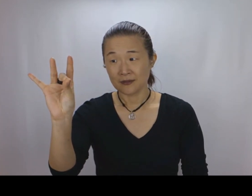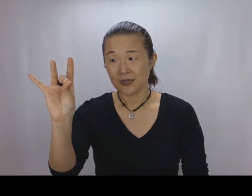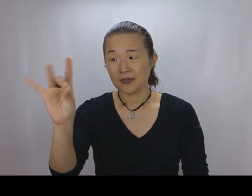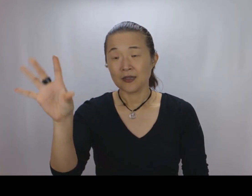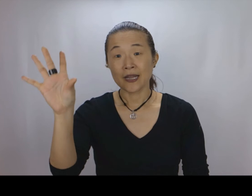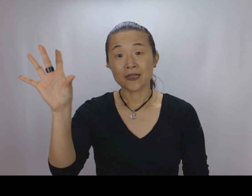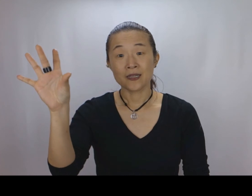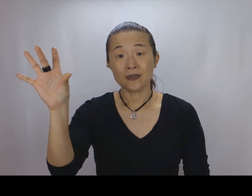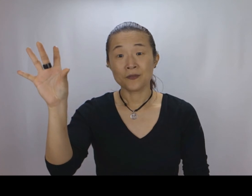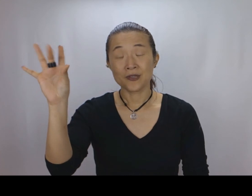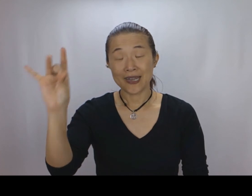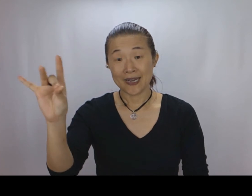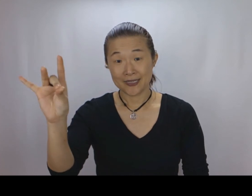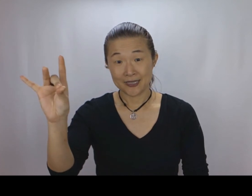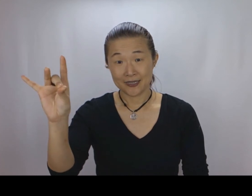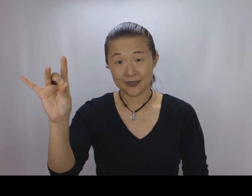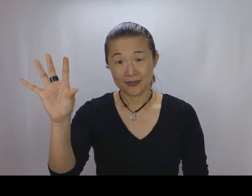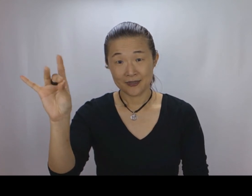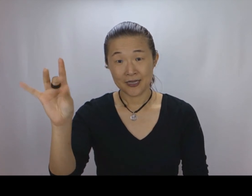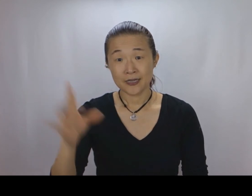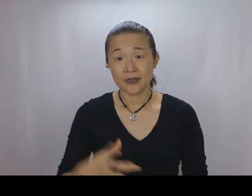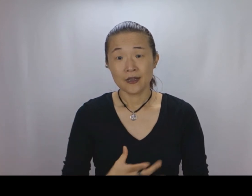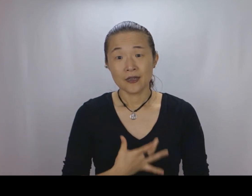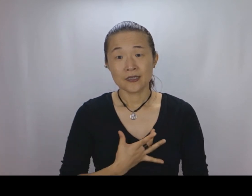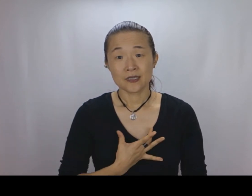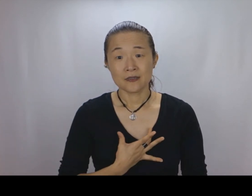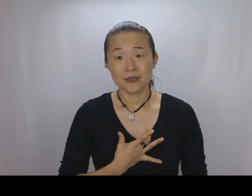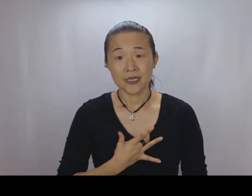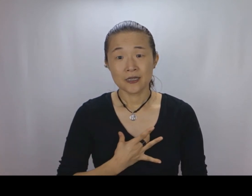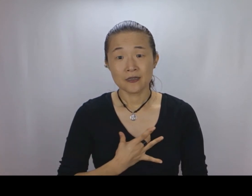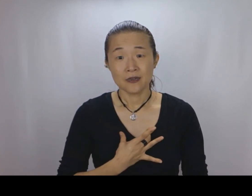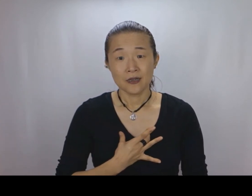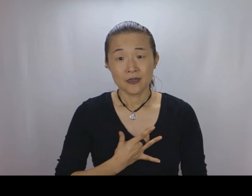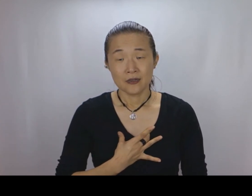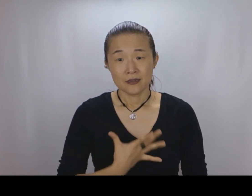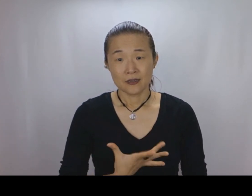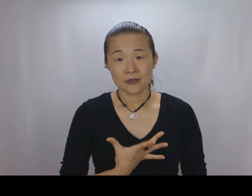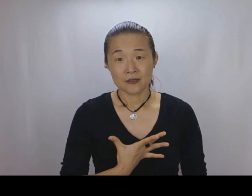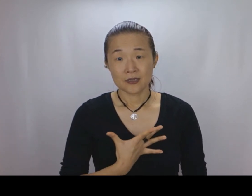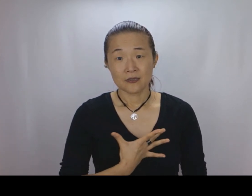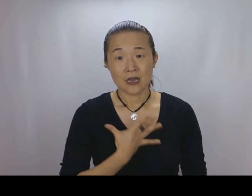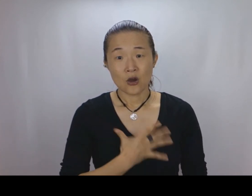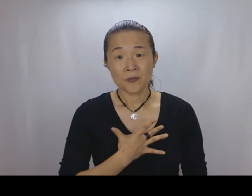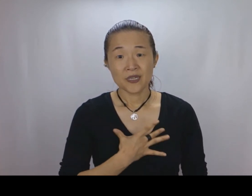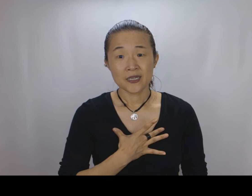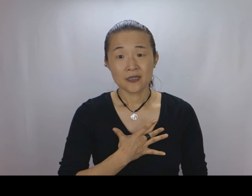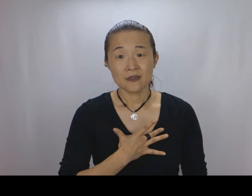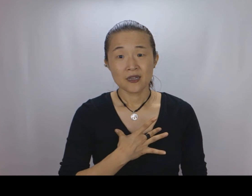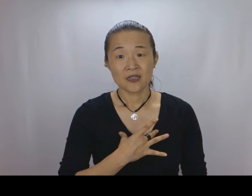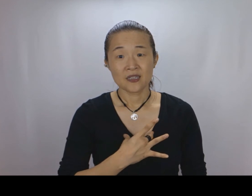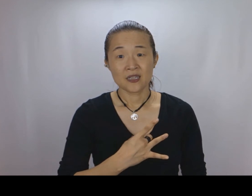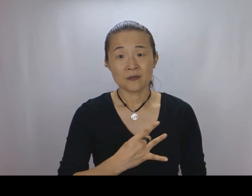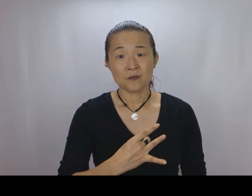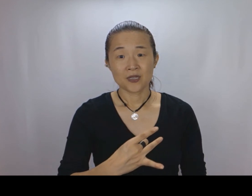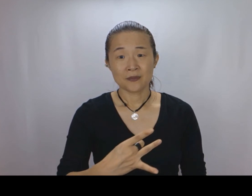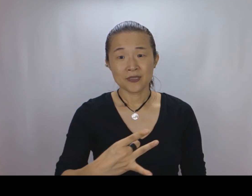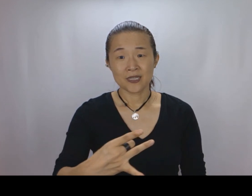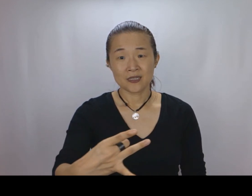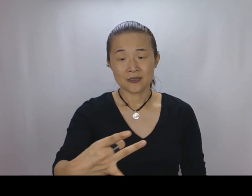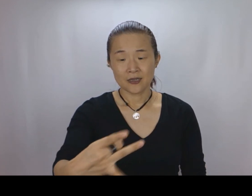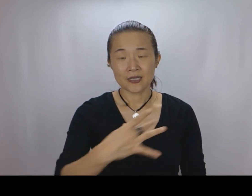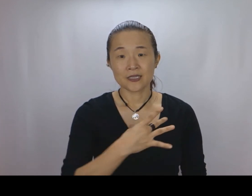like the number 8. Okay? And so here, you're going to be open here and then come together.